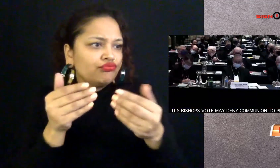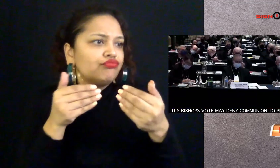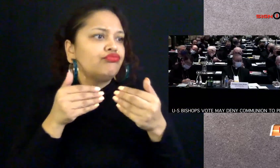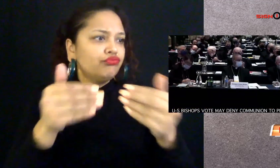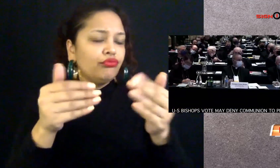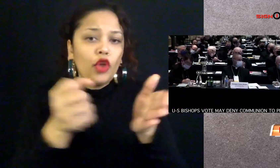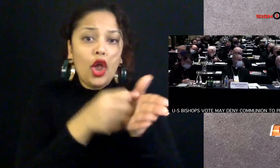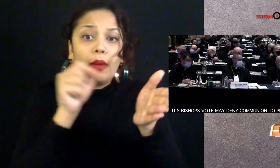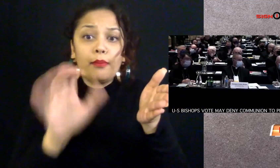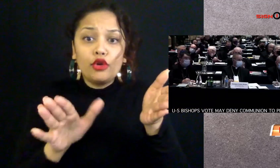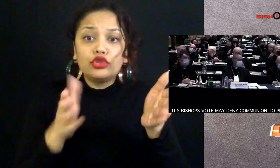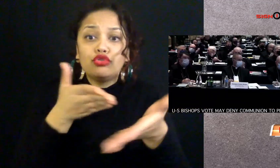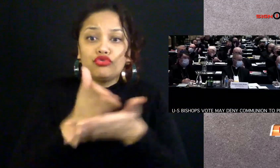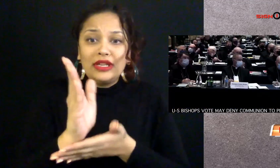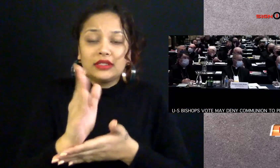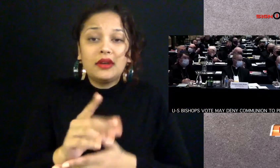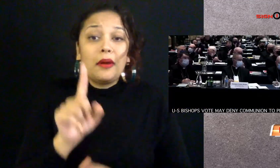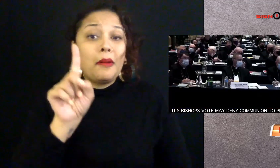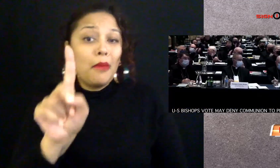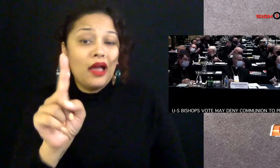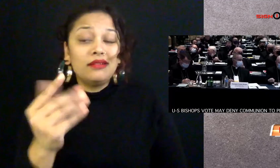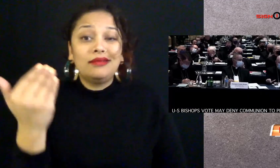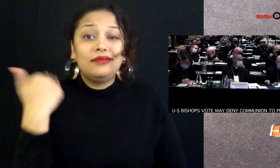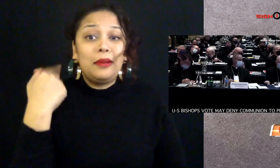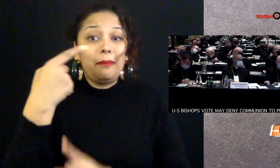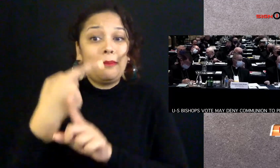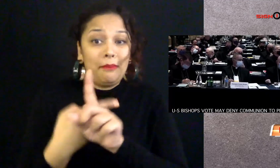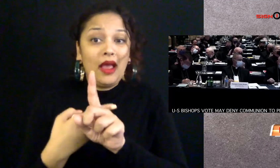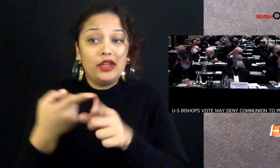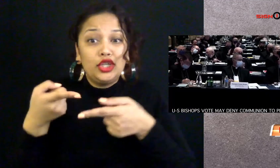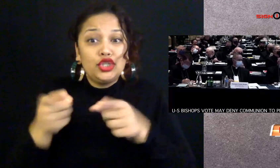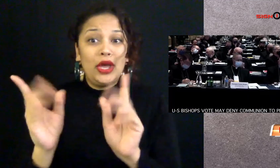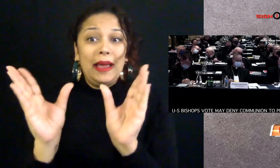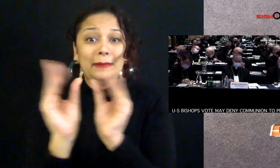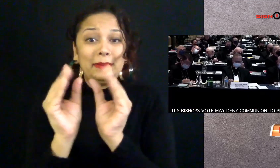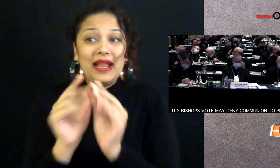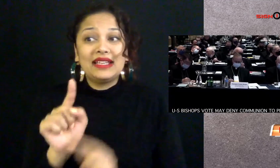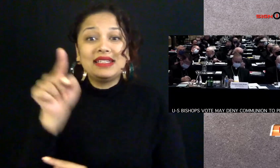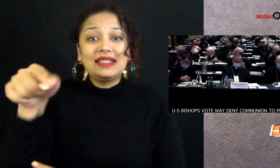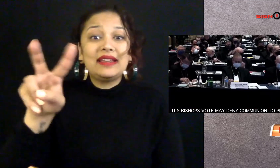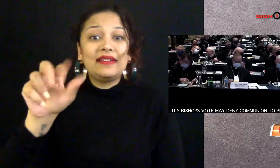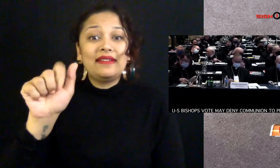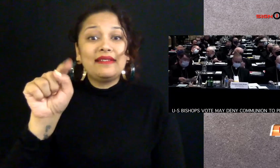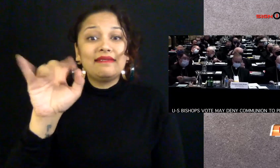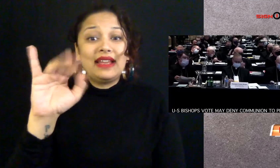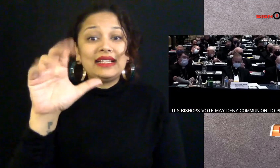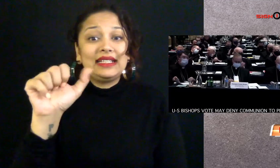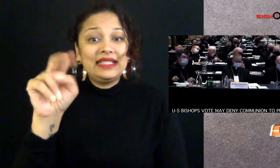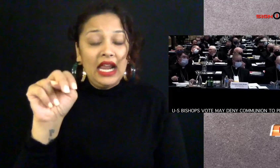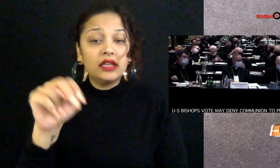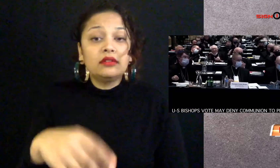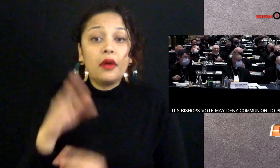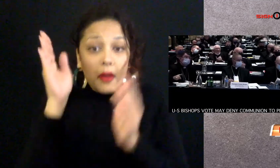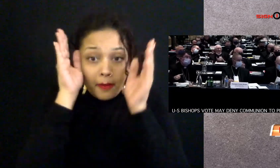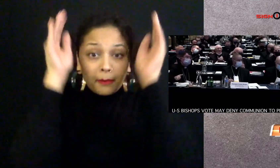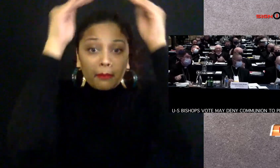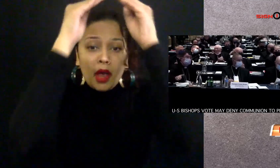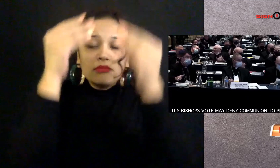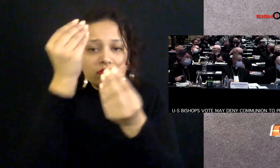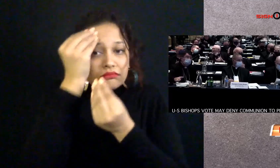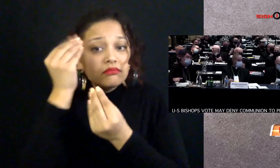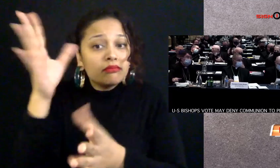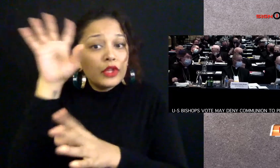Catholic Church over his support of abortion rights but last month in a meeting at the